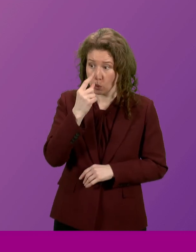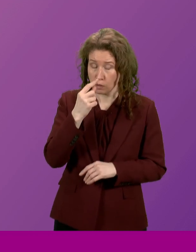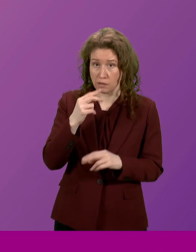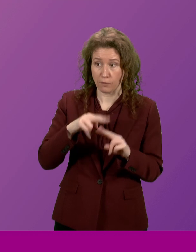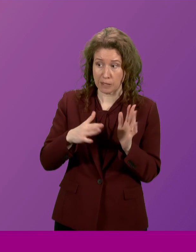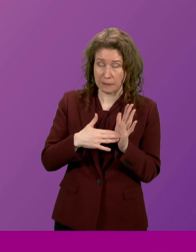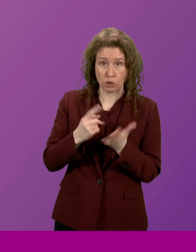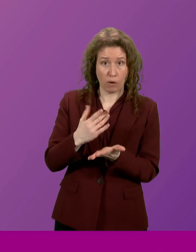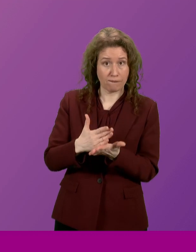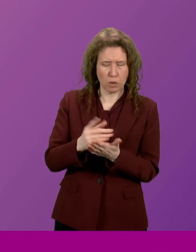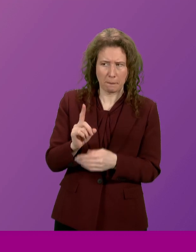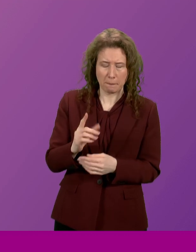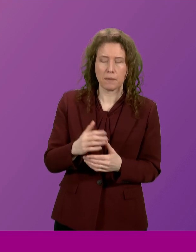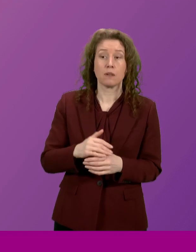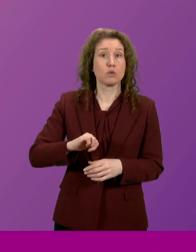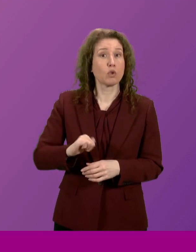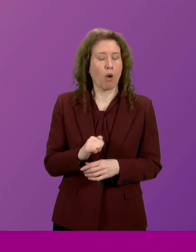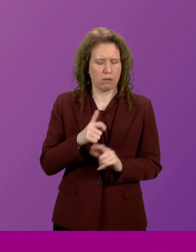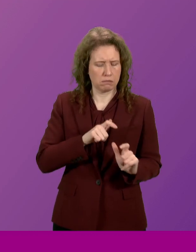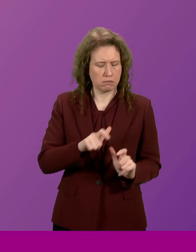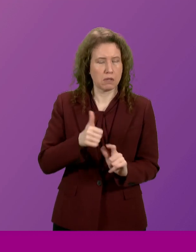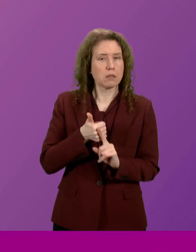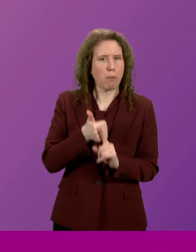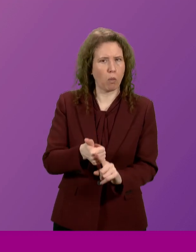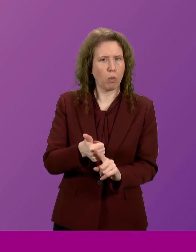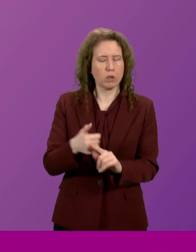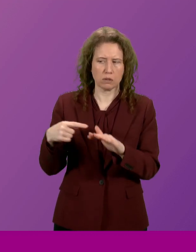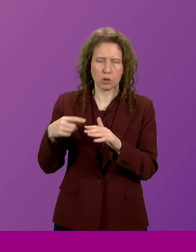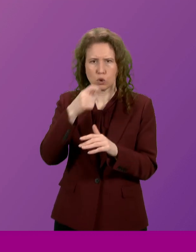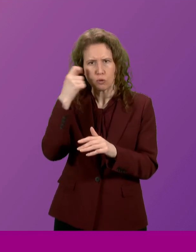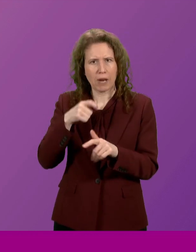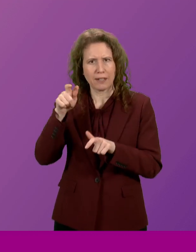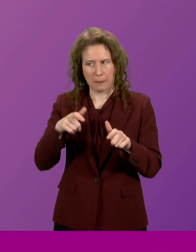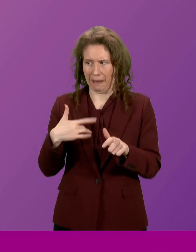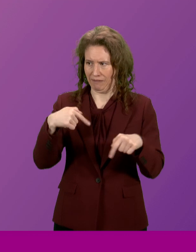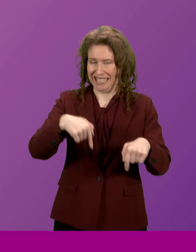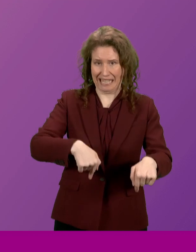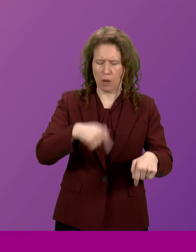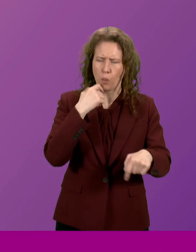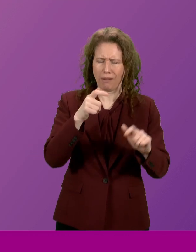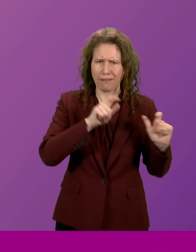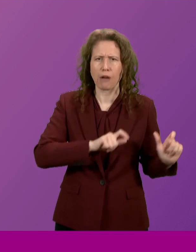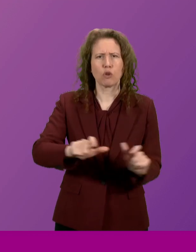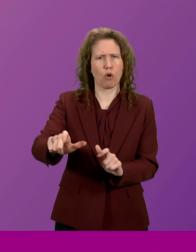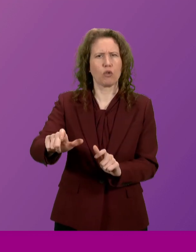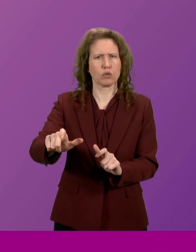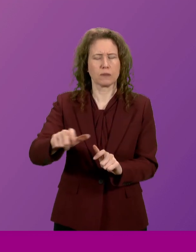confirm that Scotland’s support for Ukrainian people living here will continue? Will